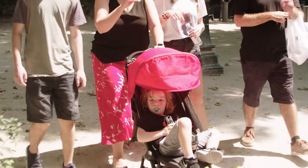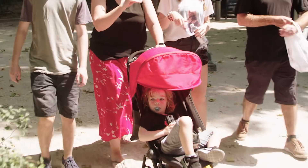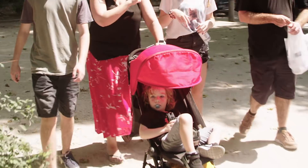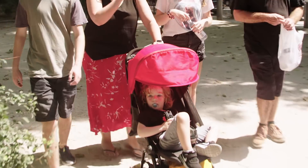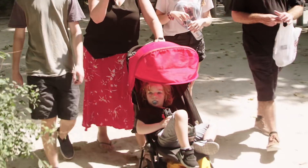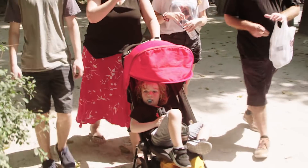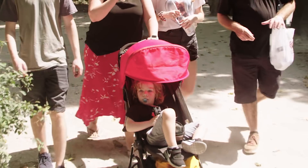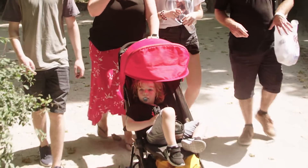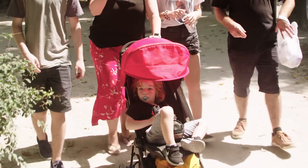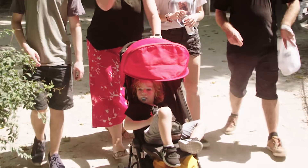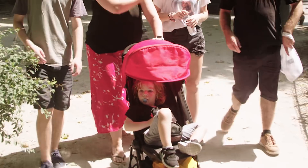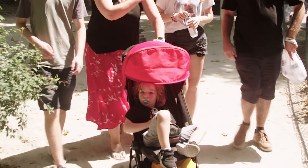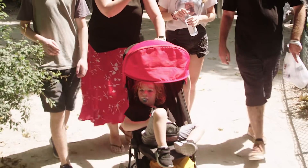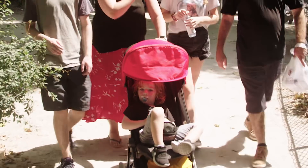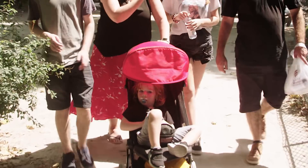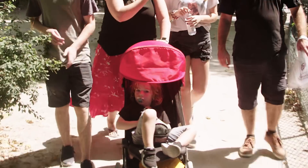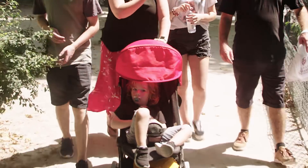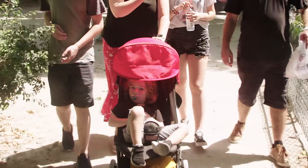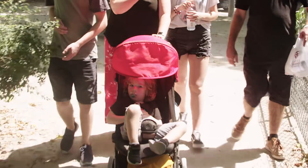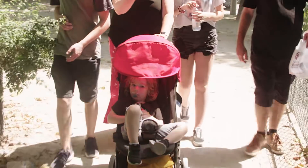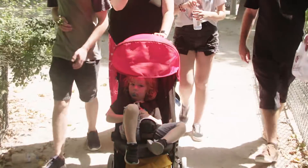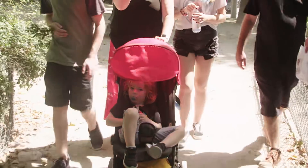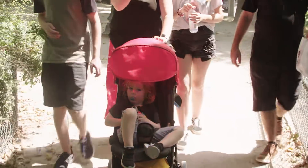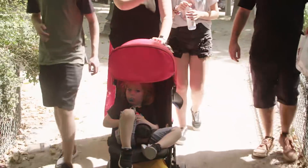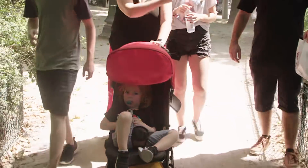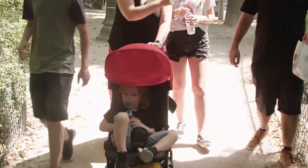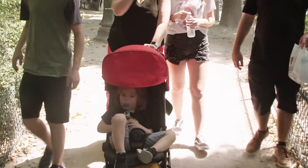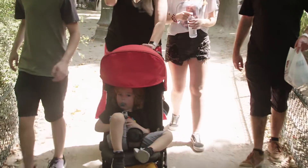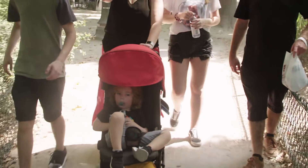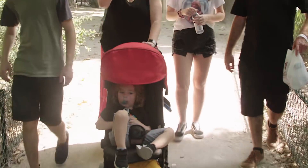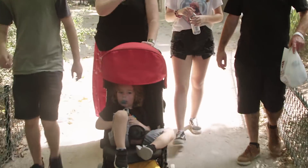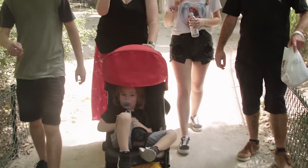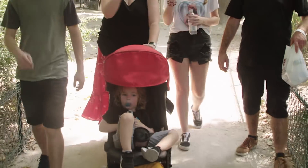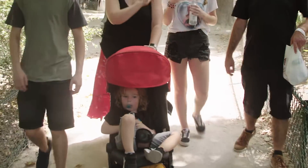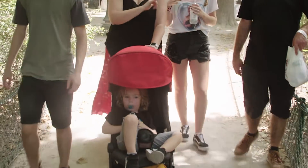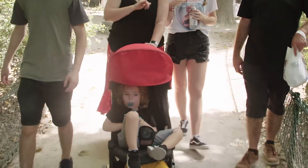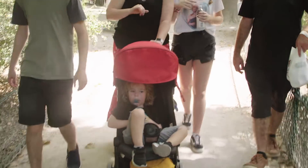Carter, on the other hand, has absolutely no hearing, so on his audiogram he often gets no response.